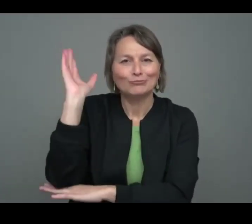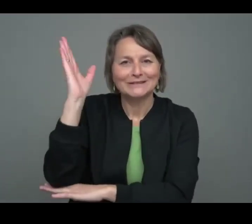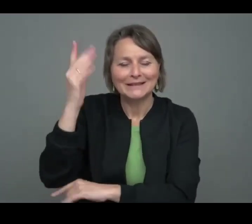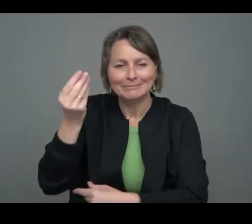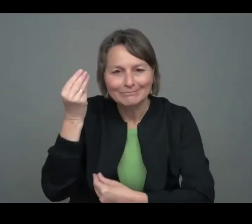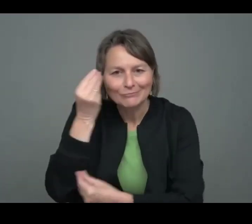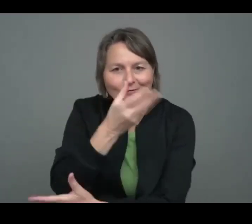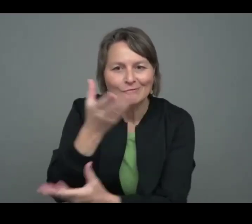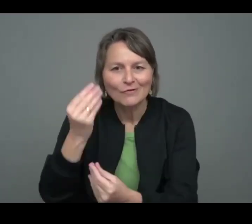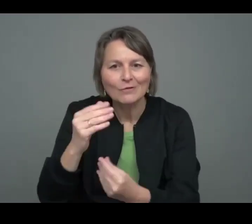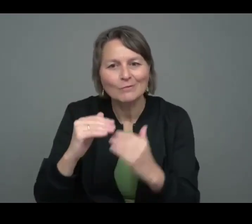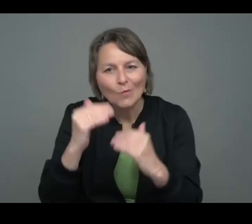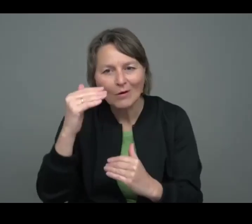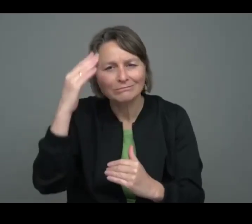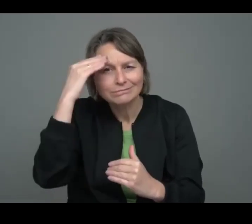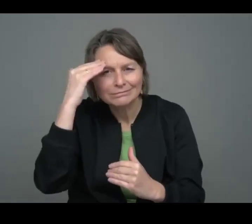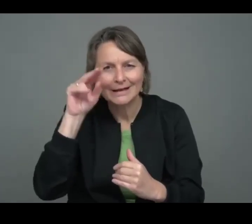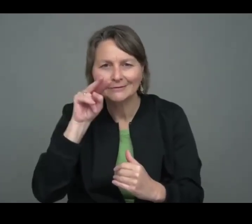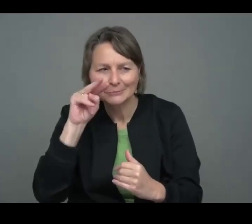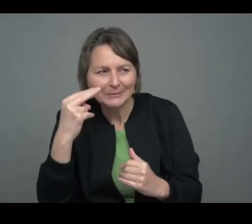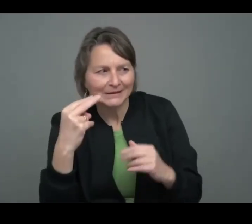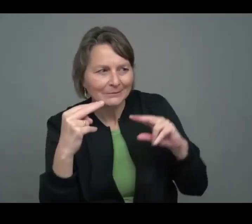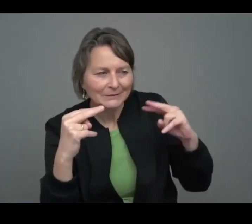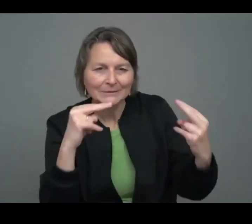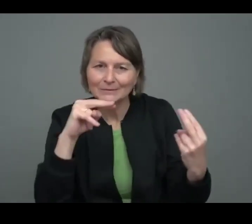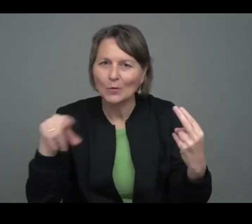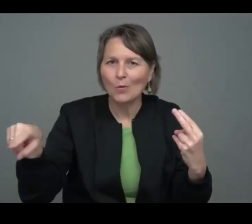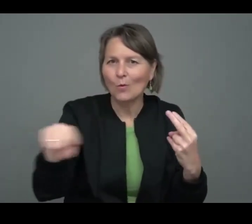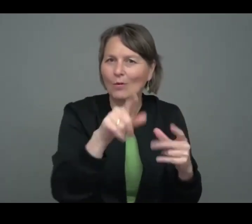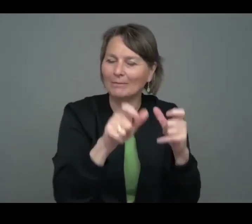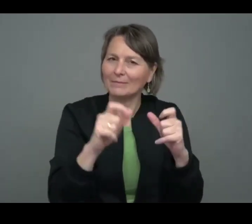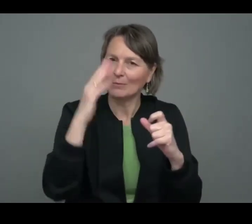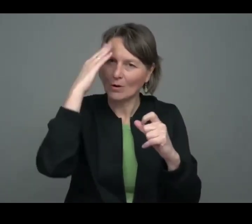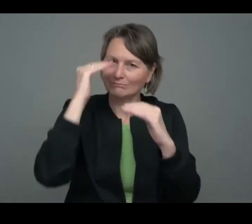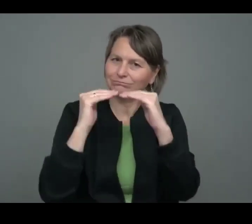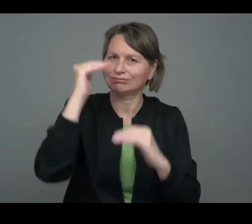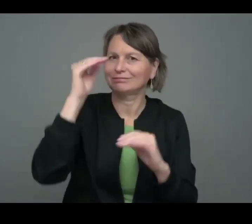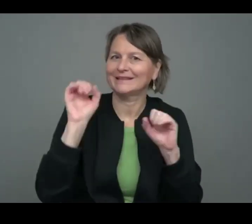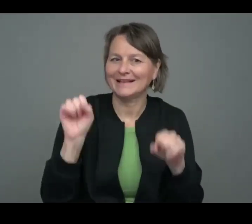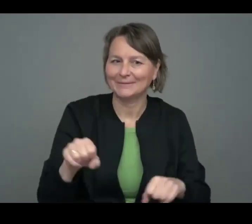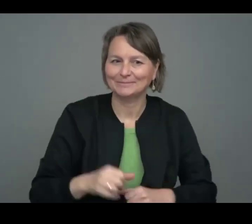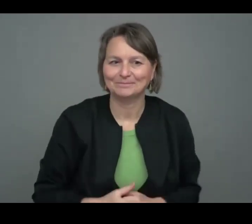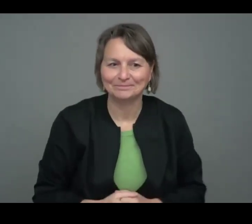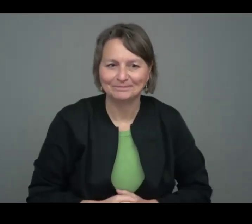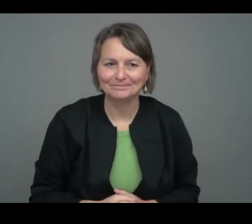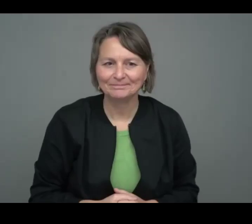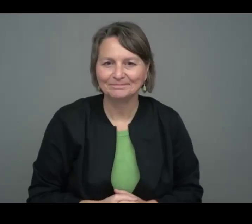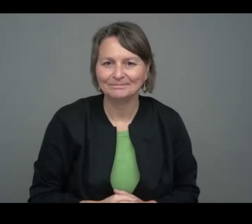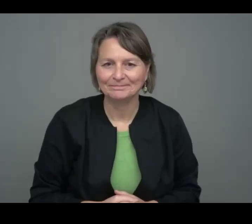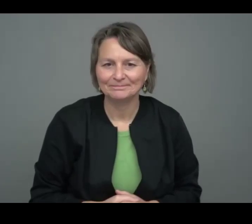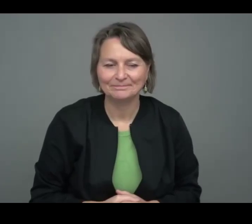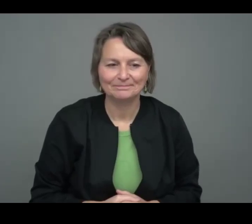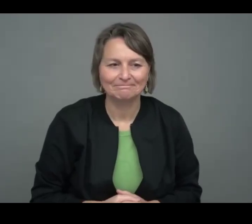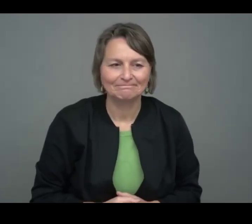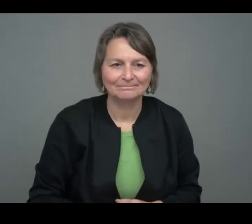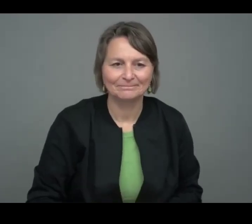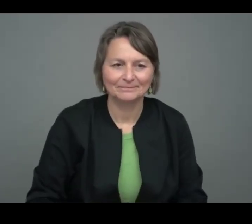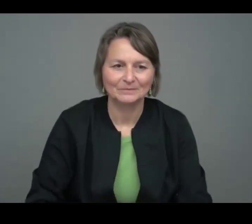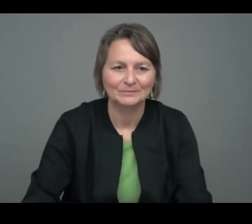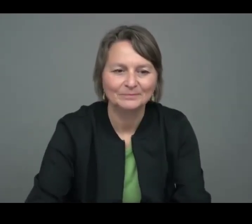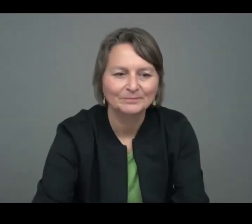field. So this is one example of me presenting in order to inform people more about our profession.